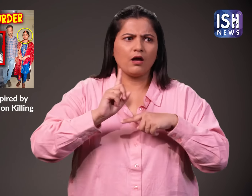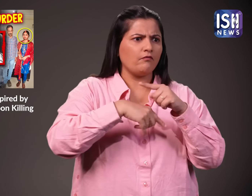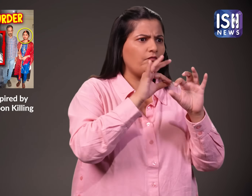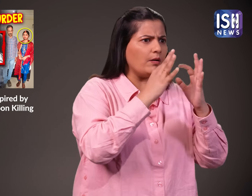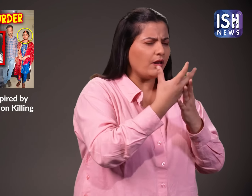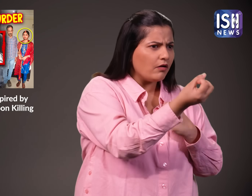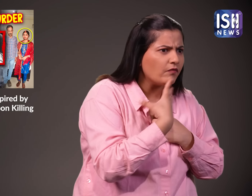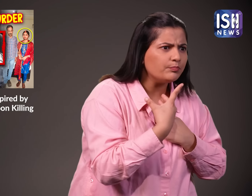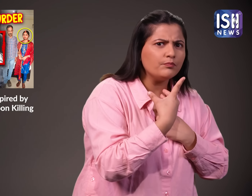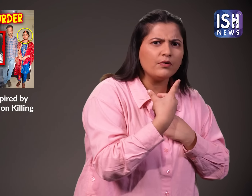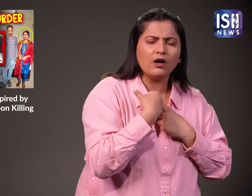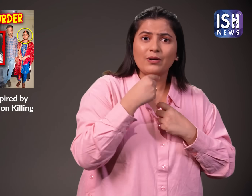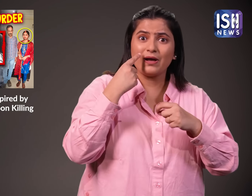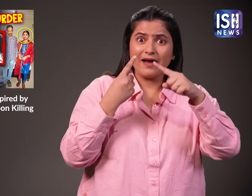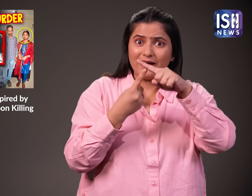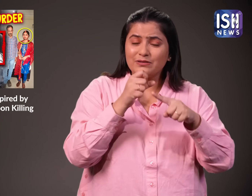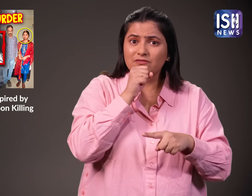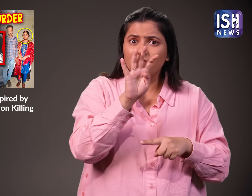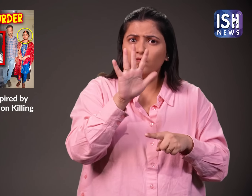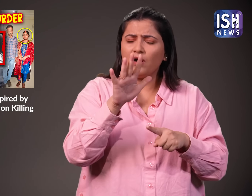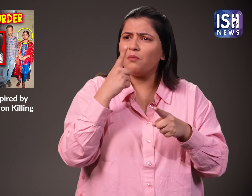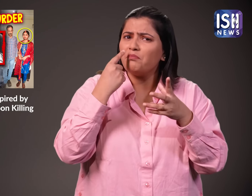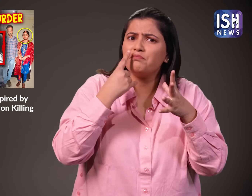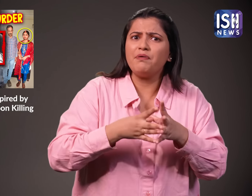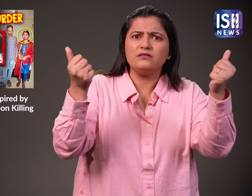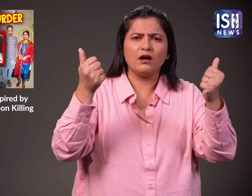Indra’s family then filed a missing report.